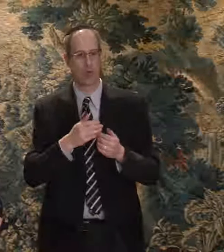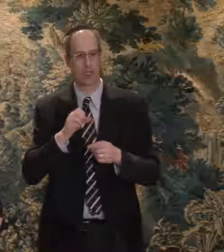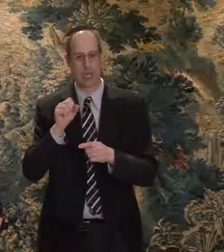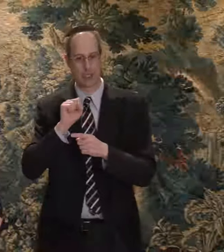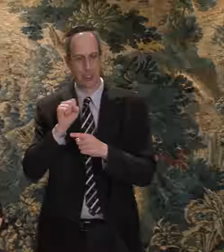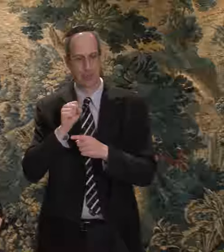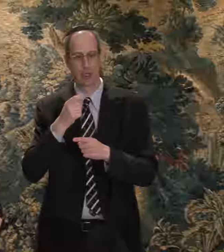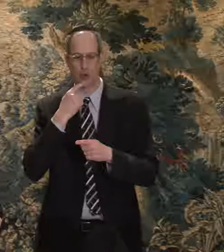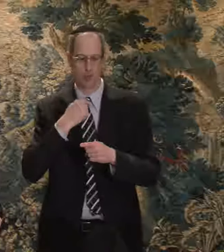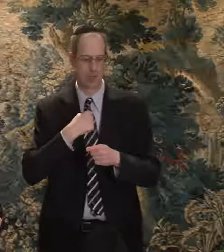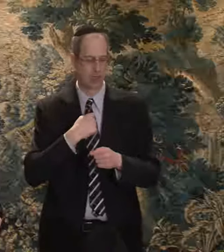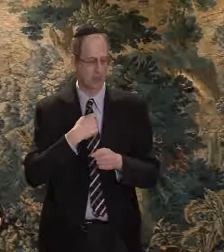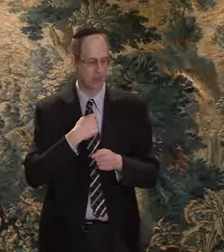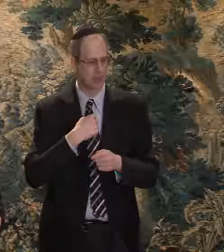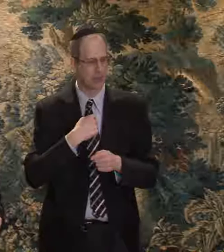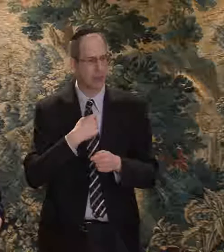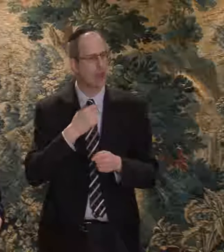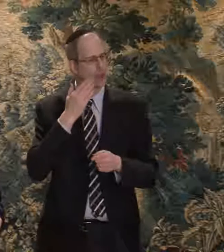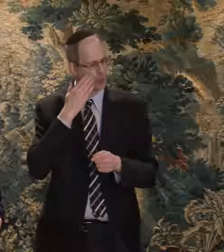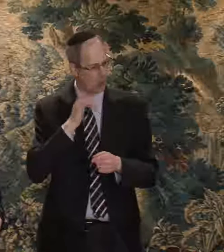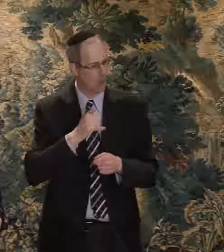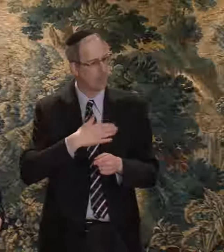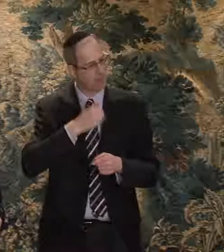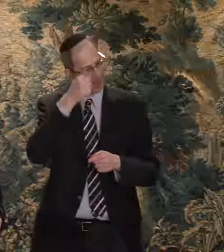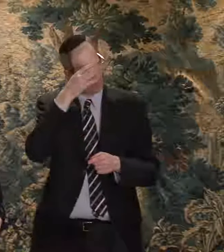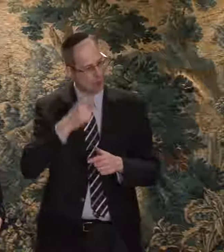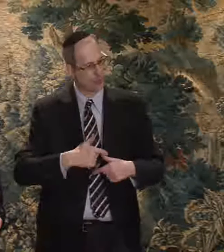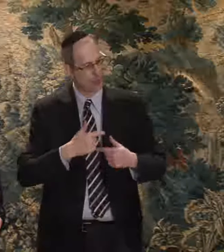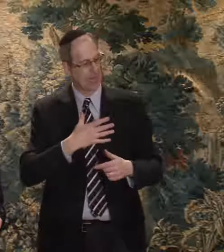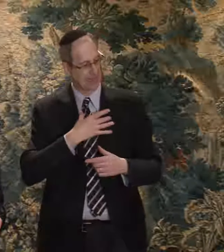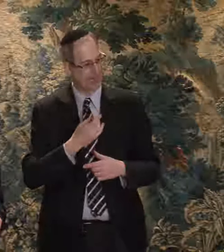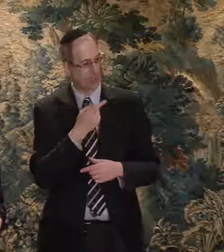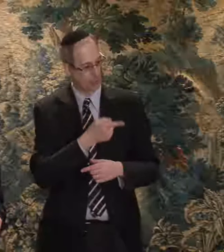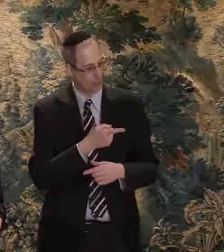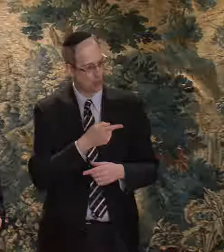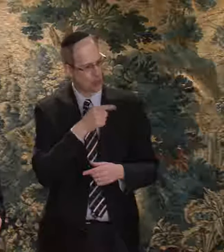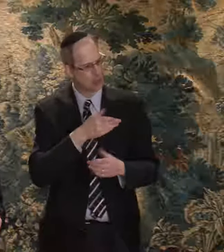said to me look my father liked you why don't you give you have to speak at ash